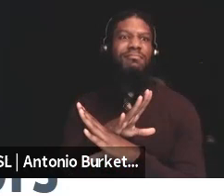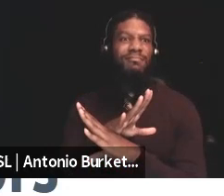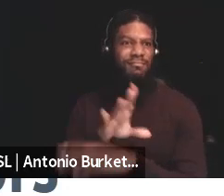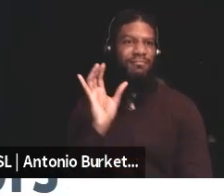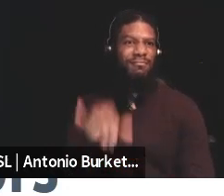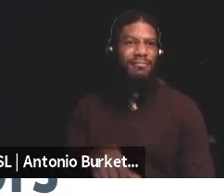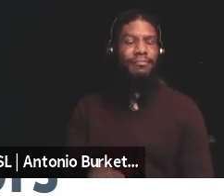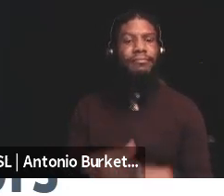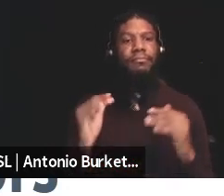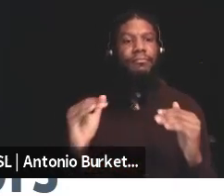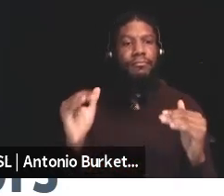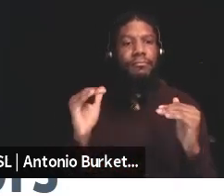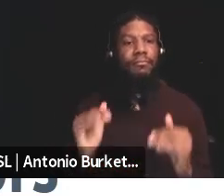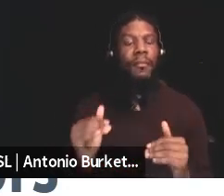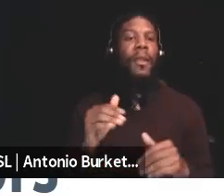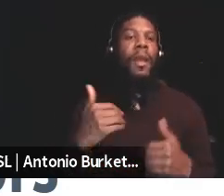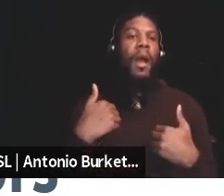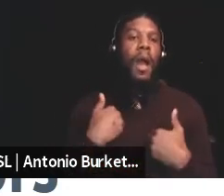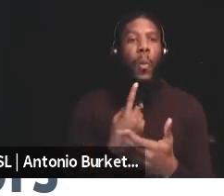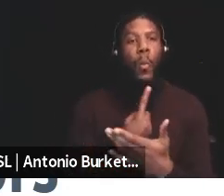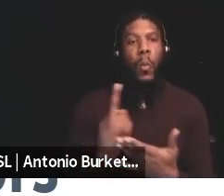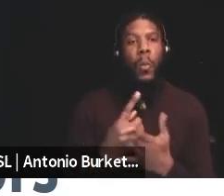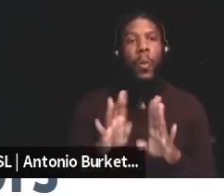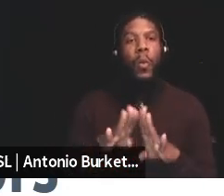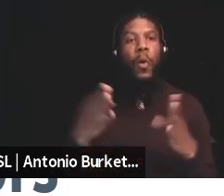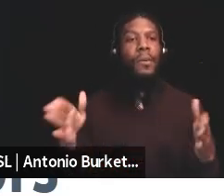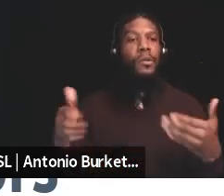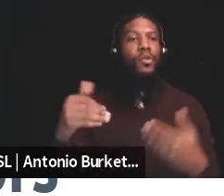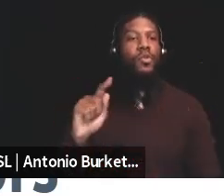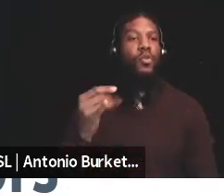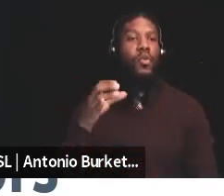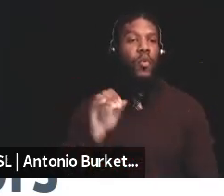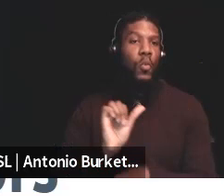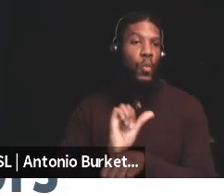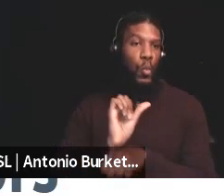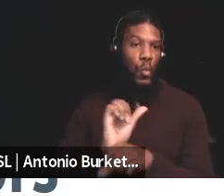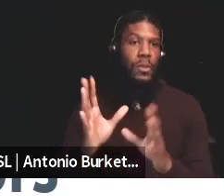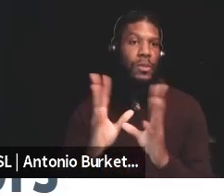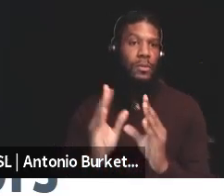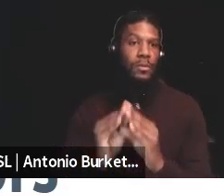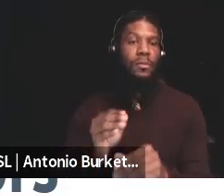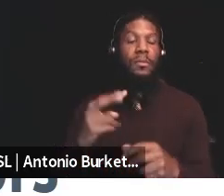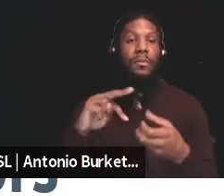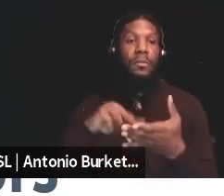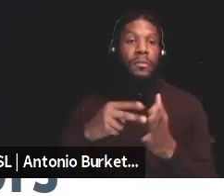We also have weekly open studio working sessions where we work on our ePortfolios over Zoom and